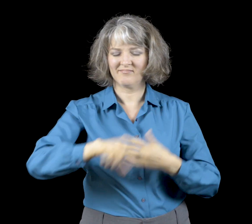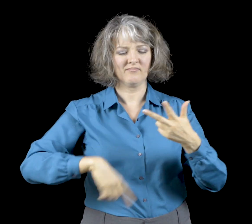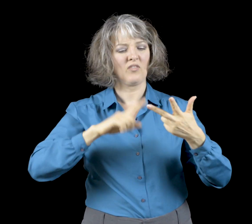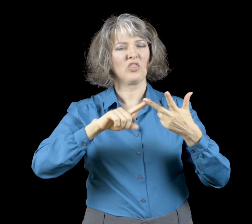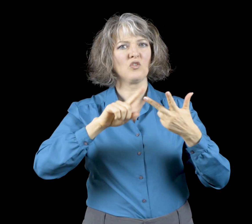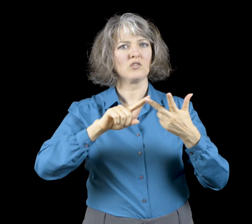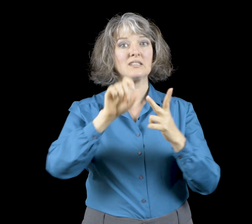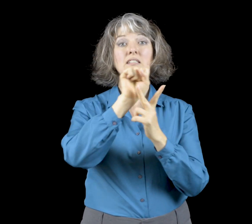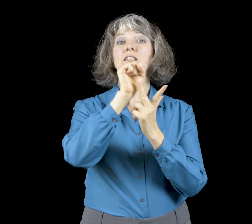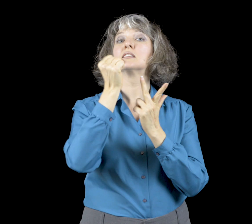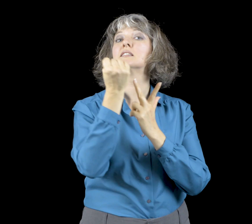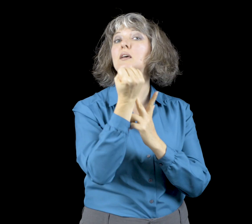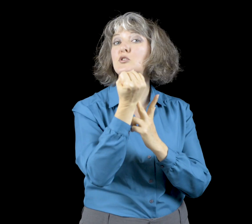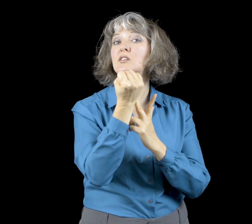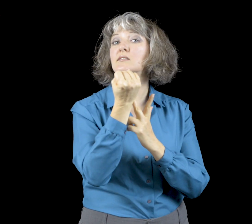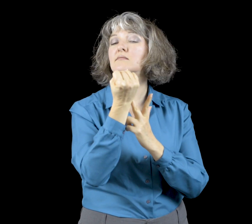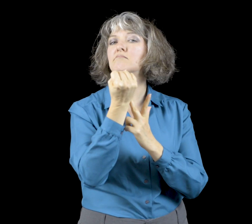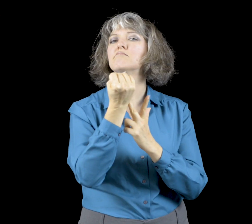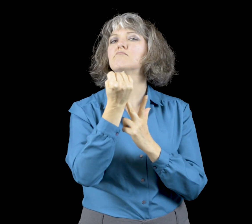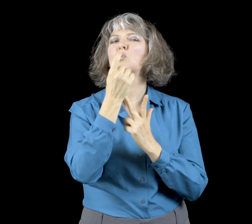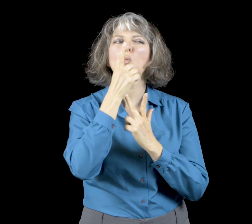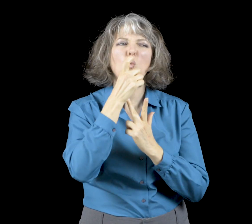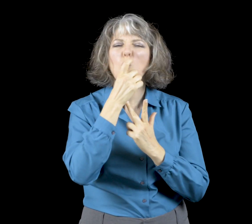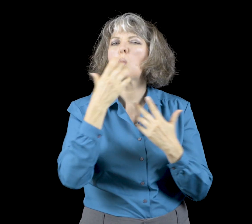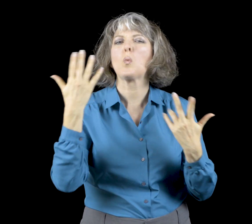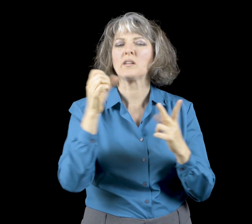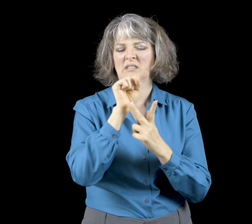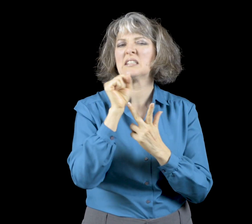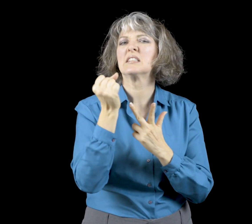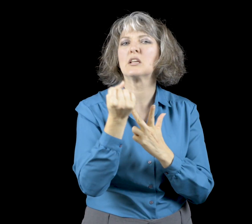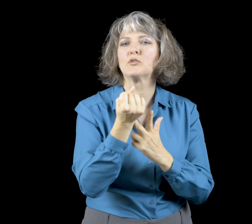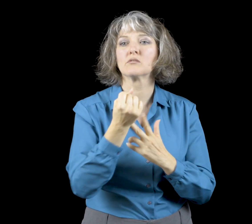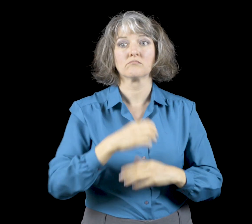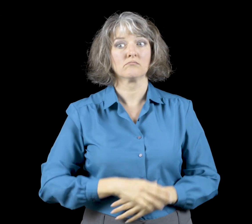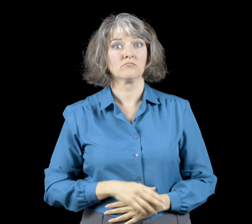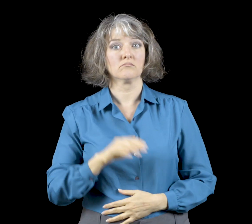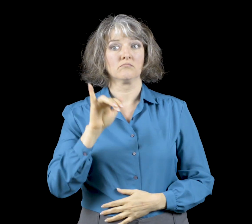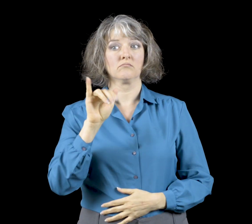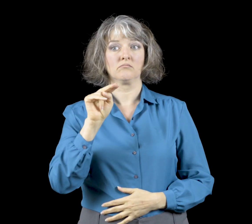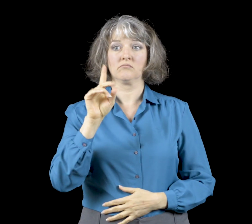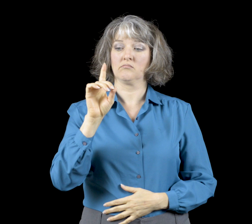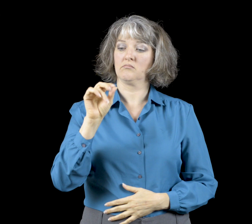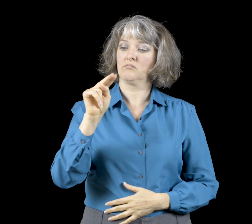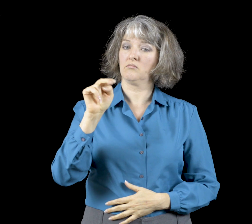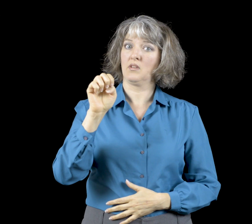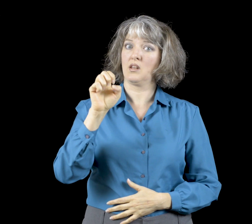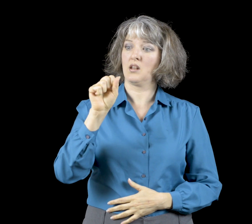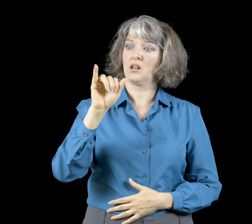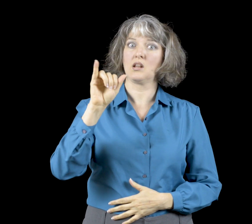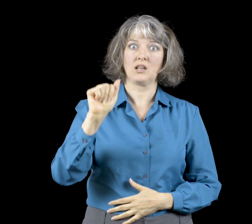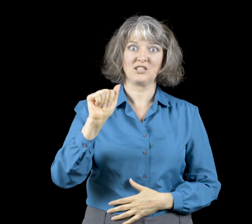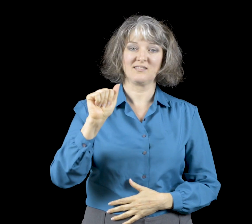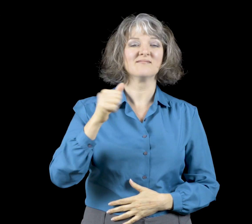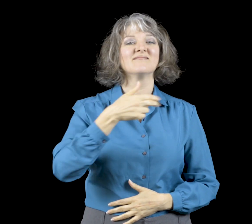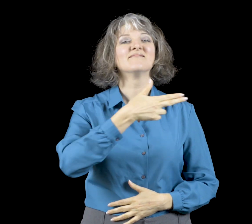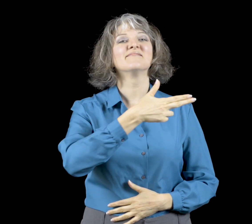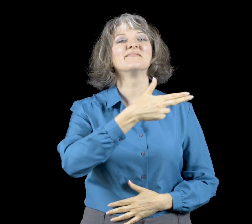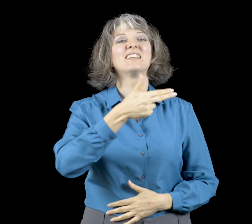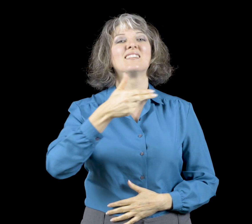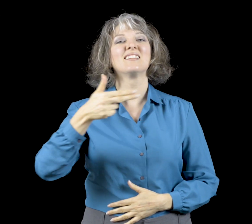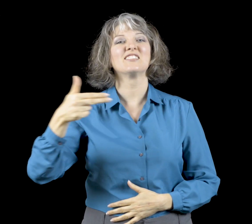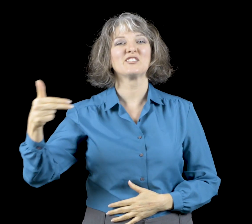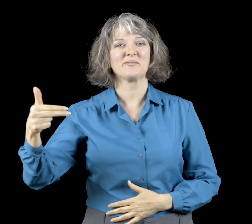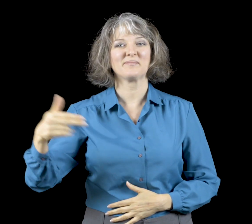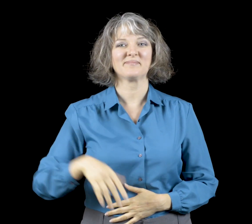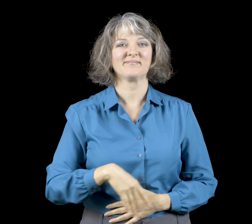The third step, the who or what is our subject. I-N-D-O-N-E-S-I-A Indonesia fits this class.